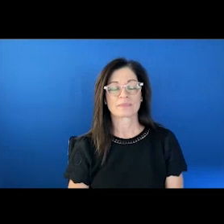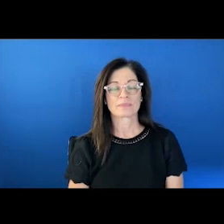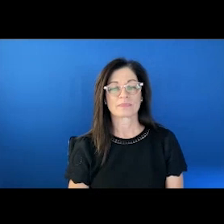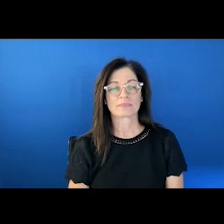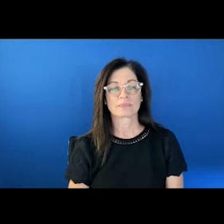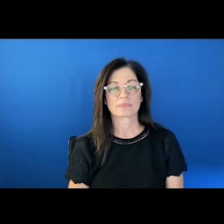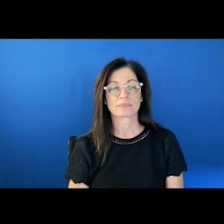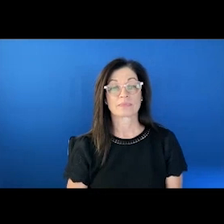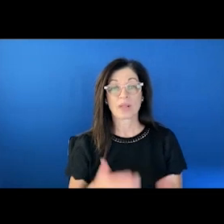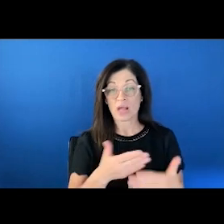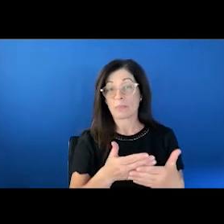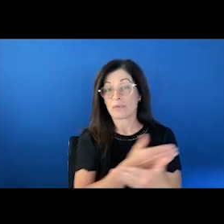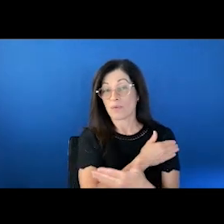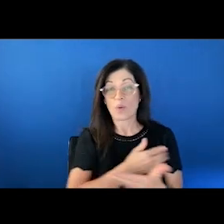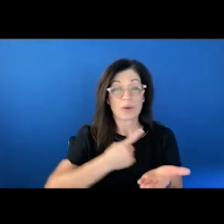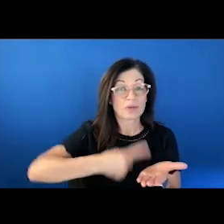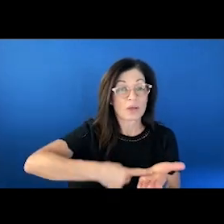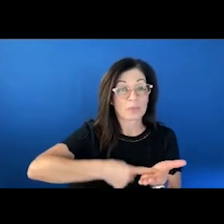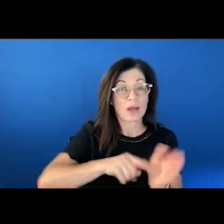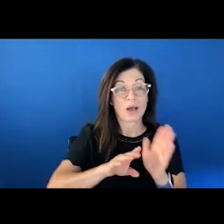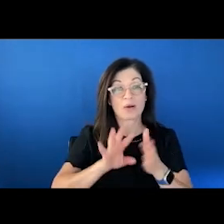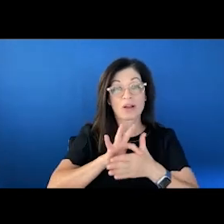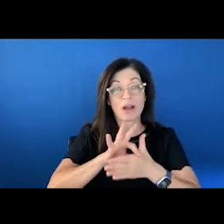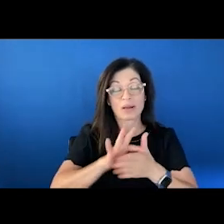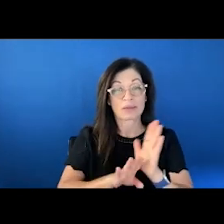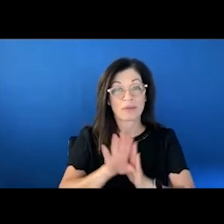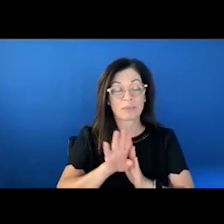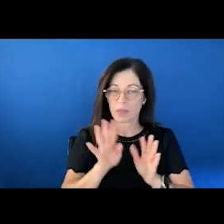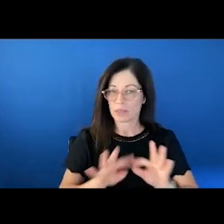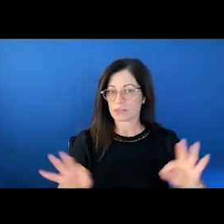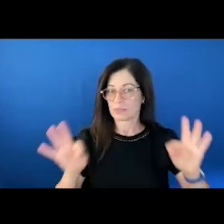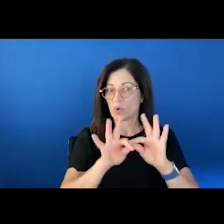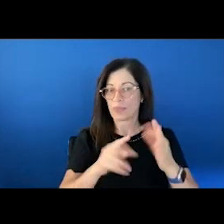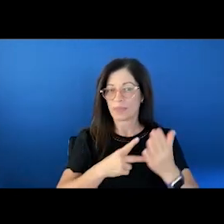Before diving into content development, it’s important your project team is clear on your